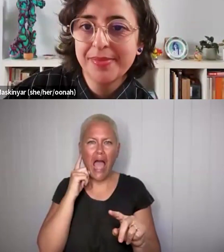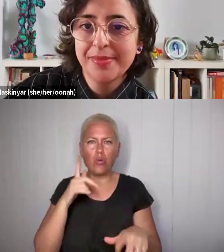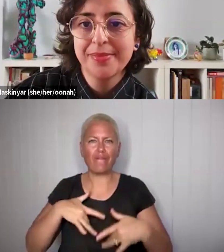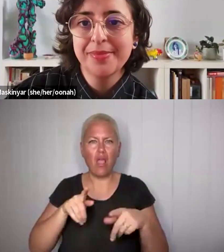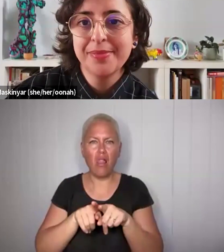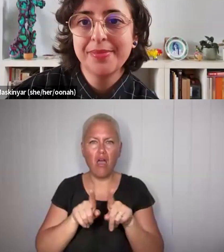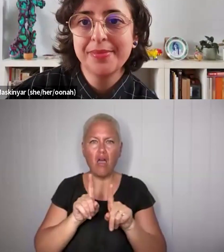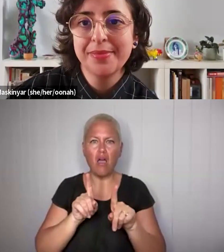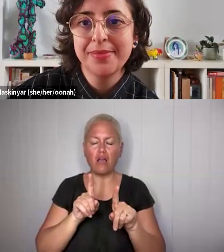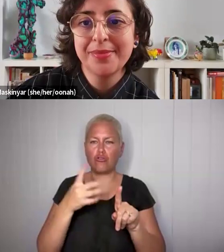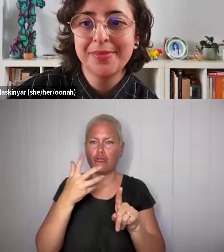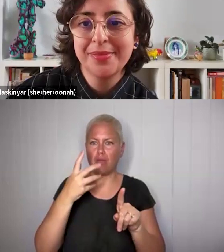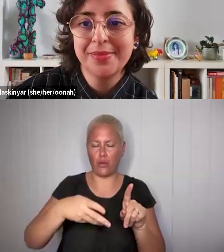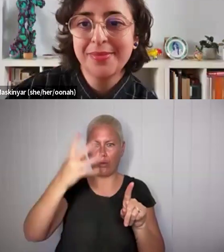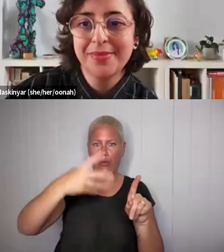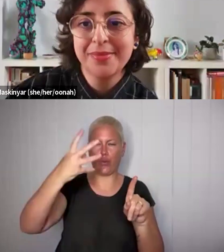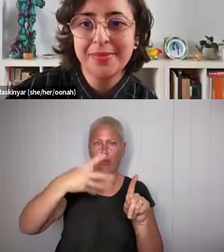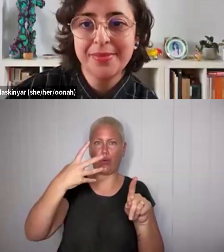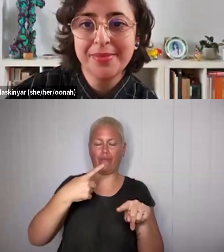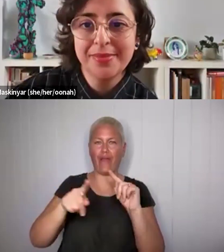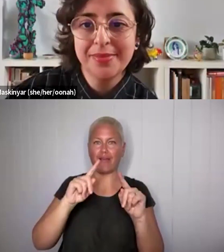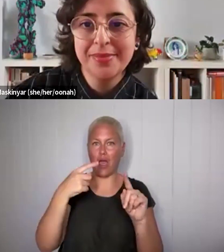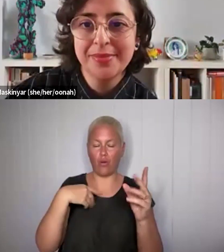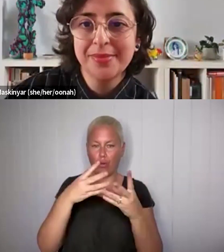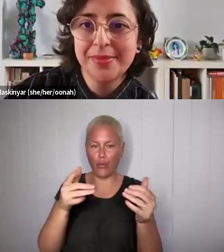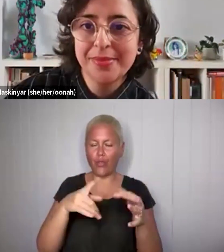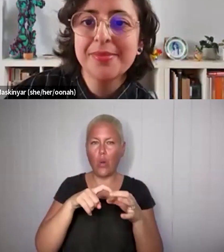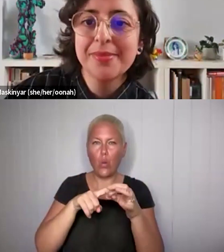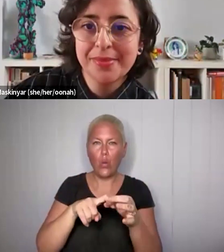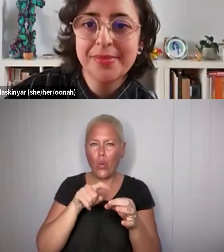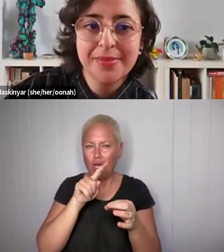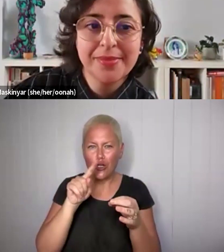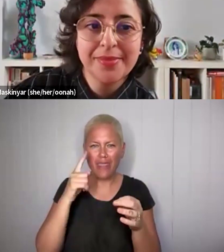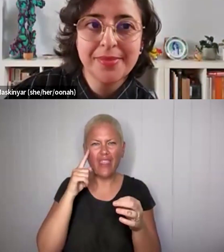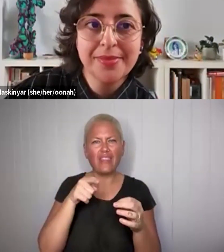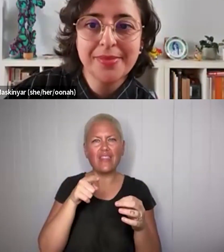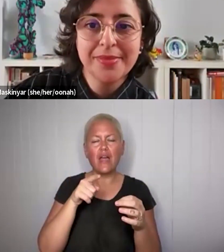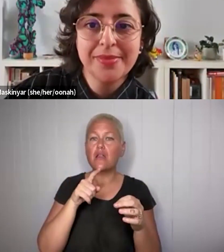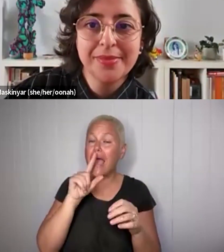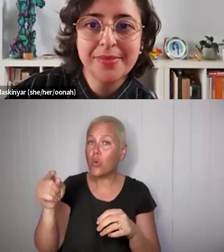Things are moving very fast on my screen and I think I can't find it. I think that's what it said. >> What did it say?